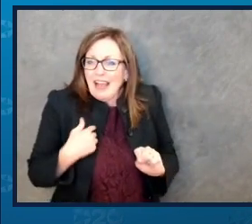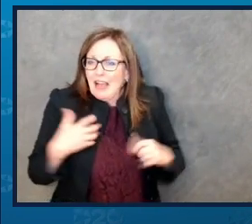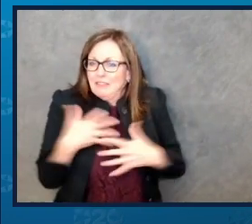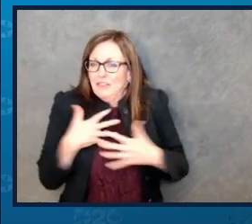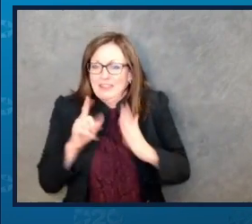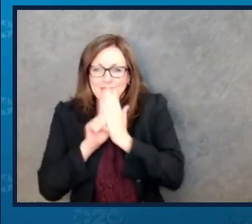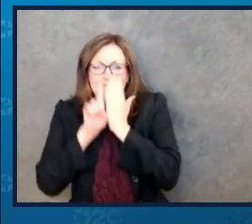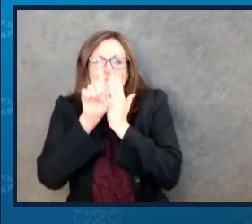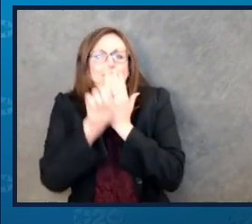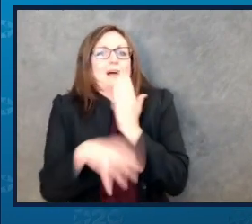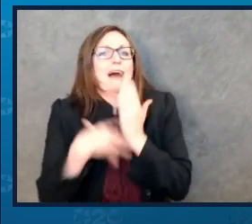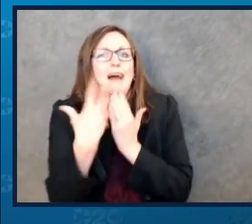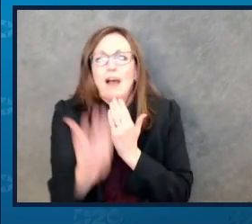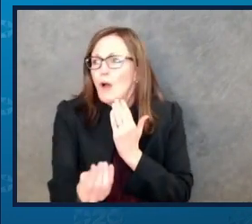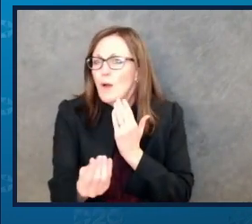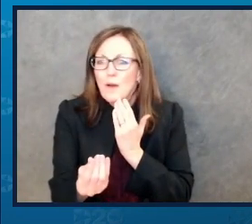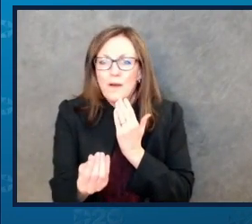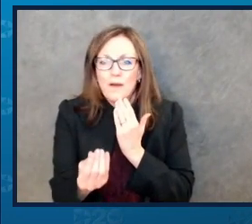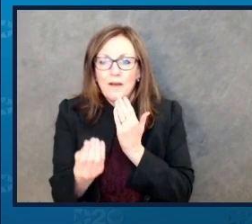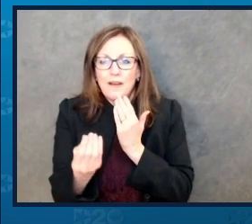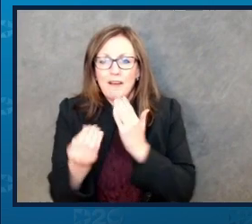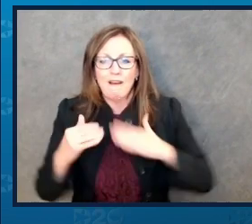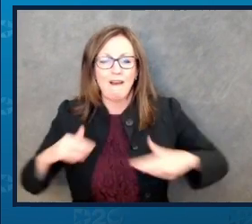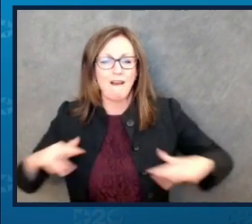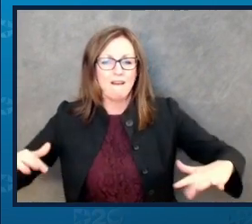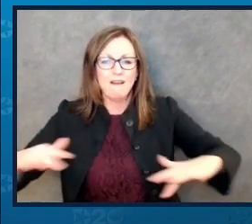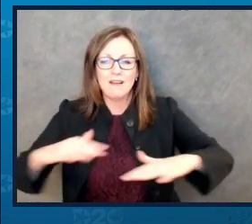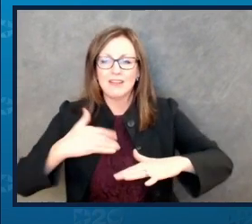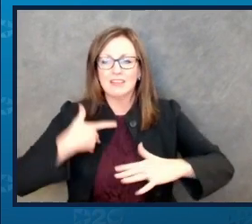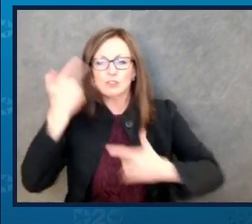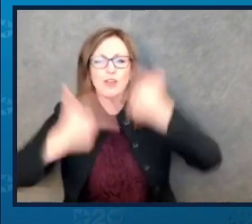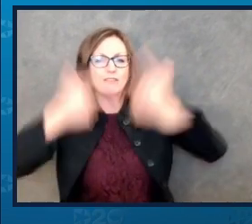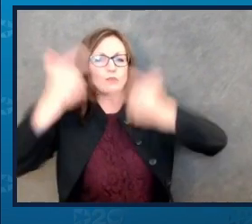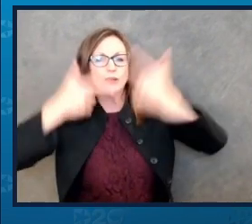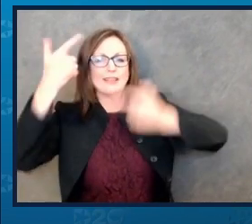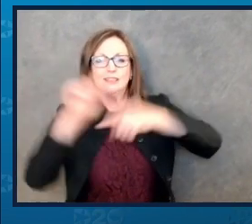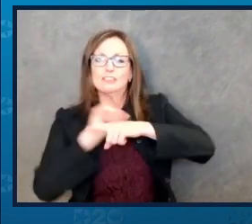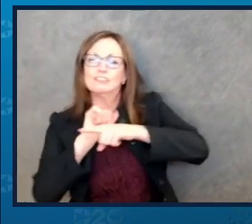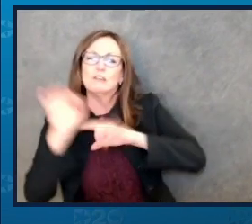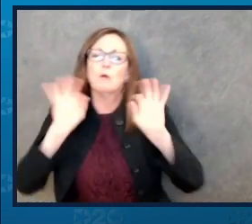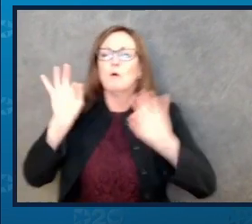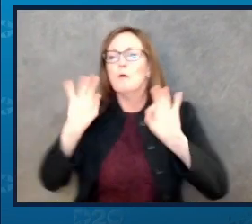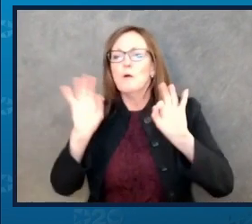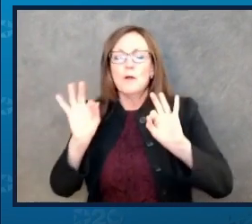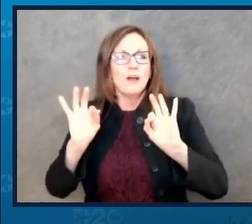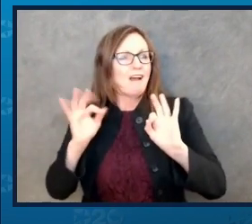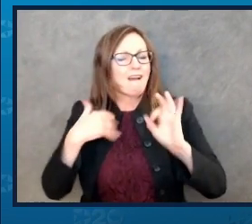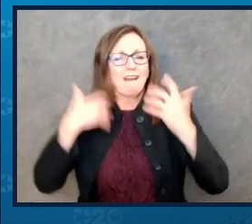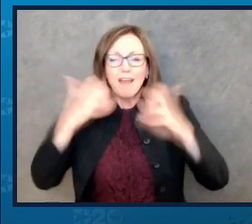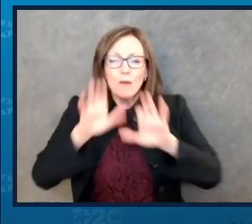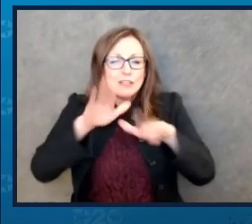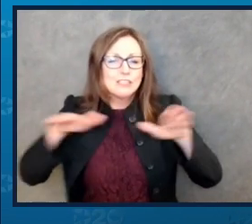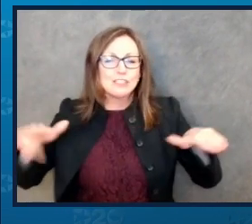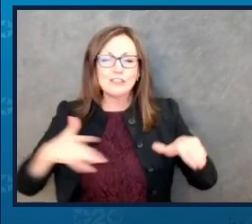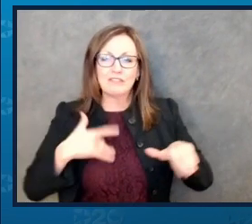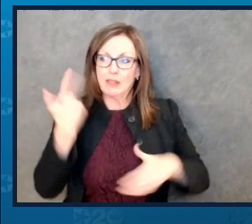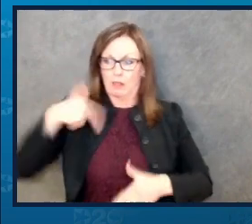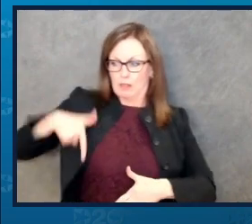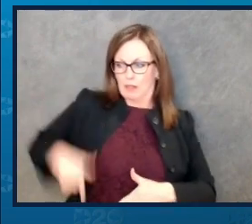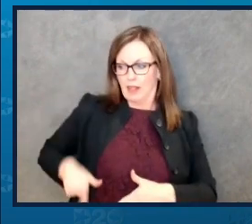THEY SHOWN BE RESPONSIBLE FOR KEEPING THEMSELVES SAFE AT SCHOOL. THAT IS THE JOB OF THE GOVERNMENT. WE HAVE TO END CORPORATE